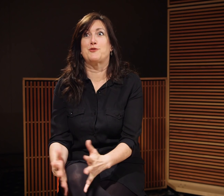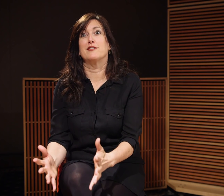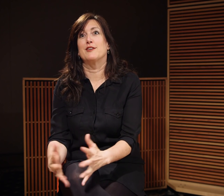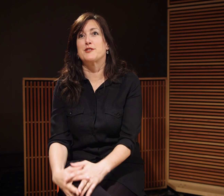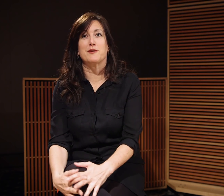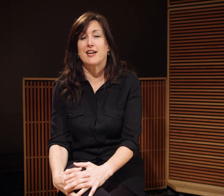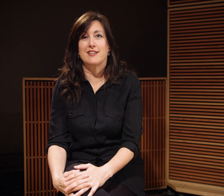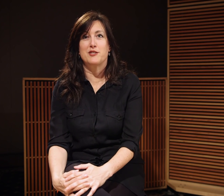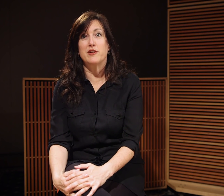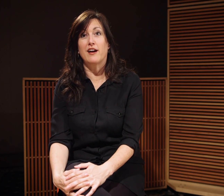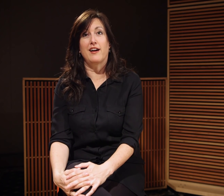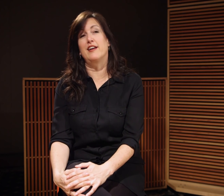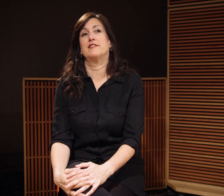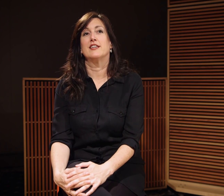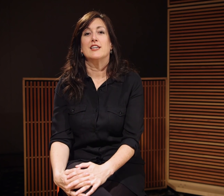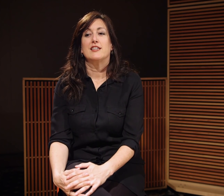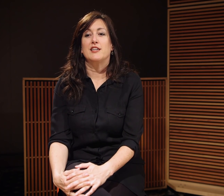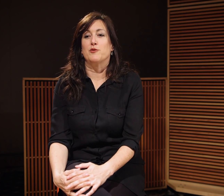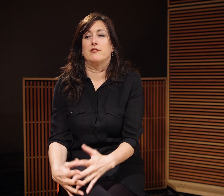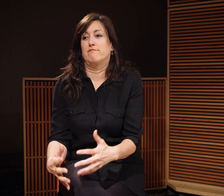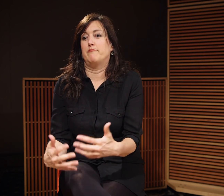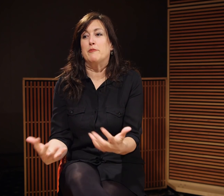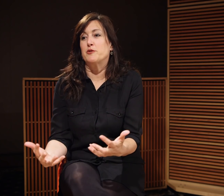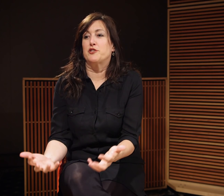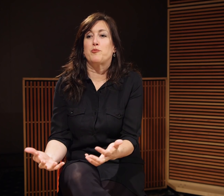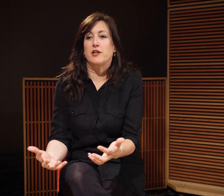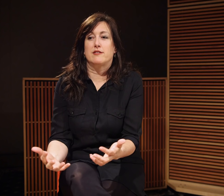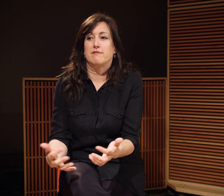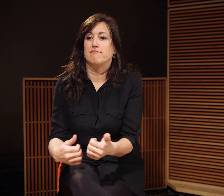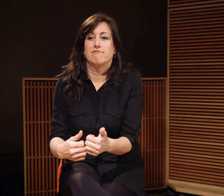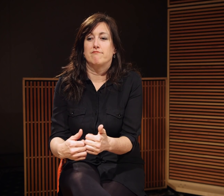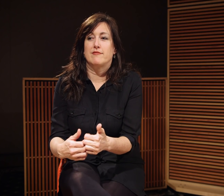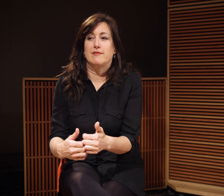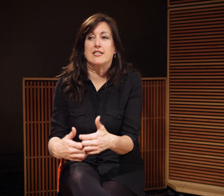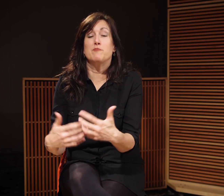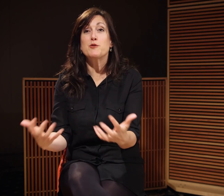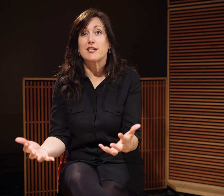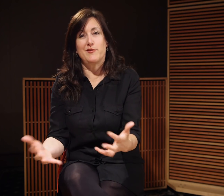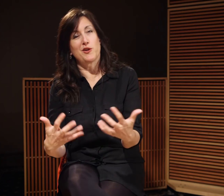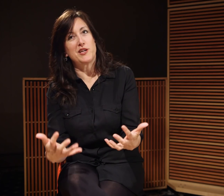I was so excited to be there and be able to interpret his music, even though he wasn't there.